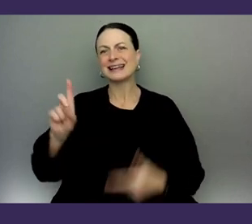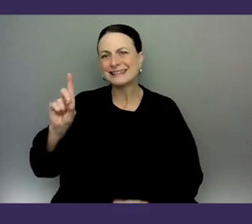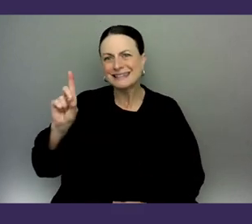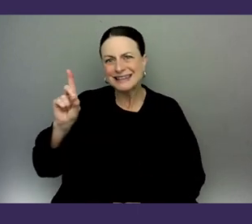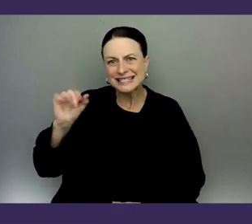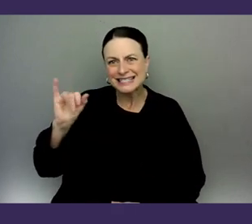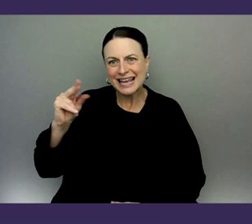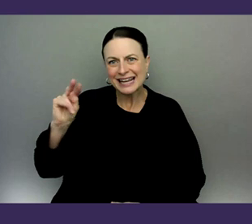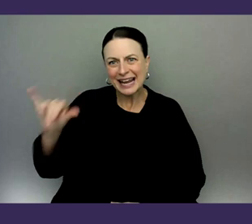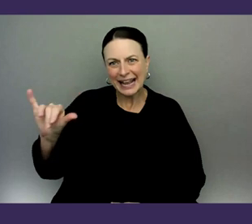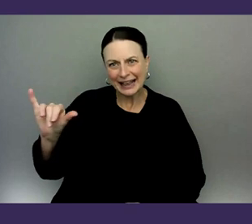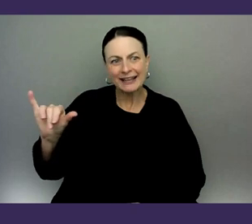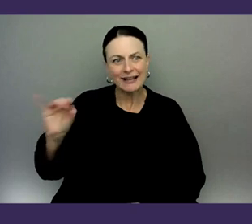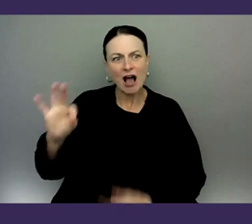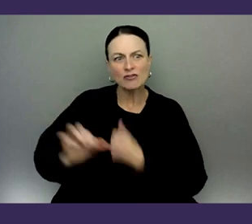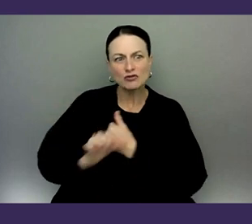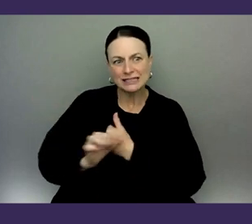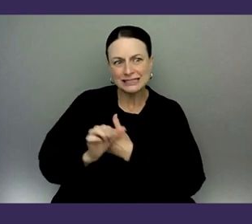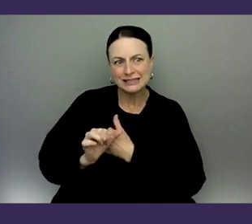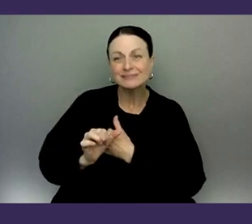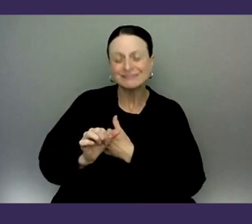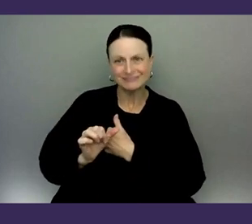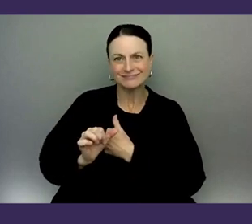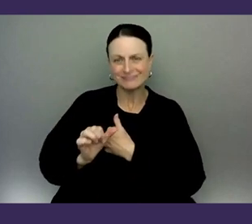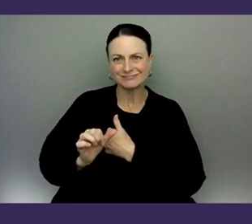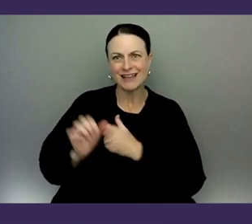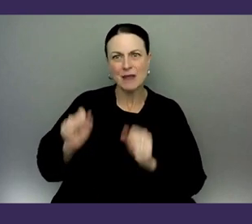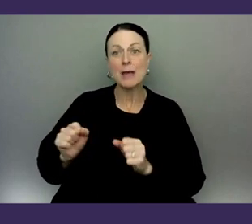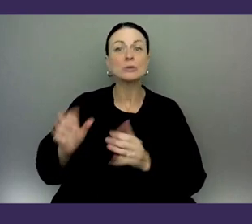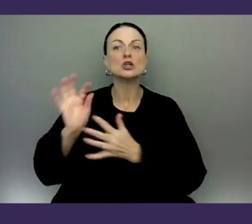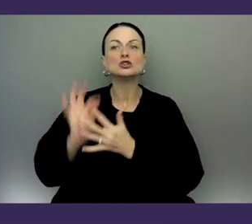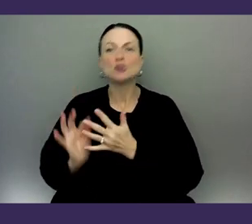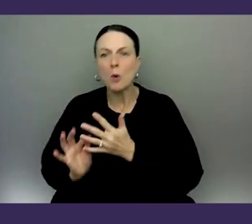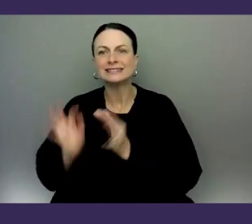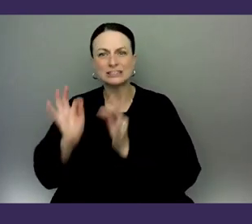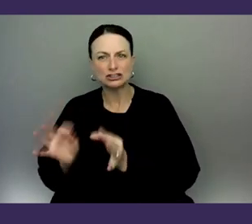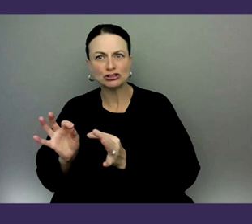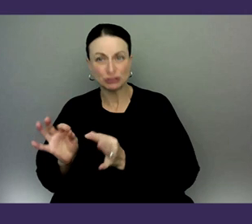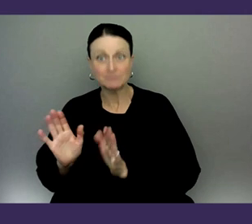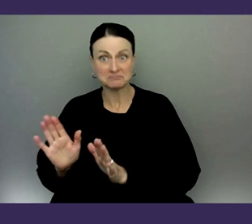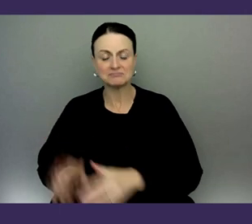and the ability to make risk choices and decisions. Then we're gonna talk